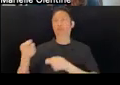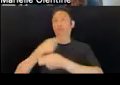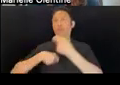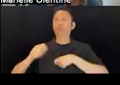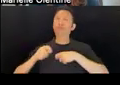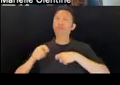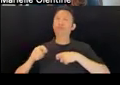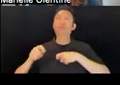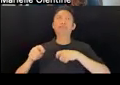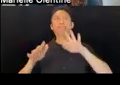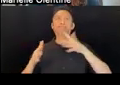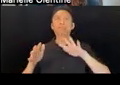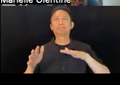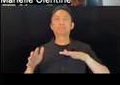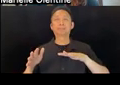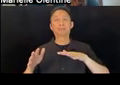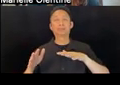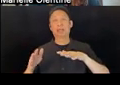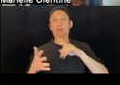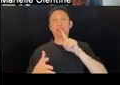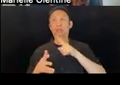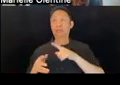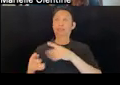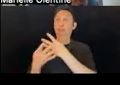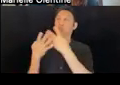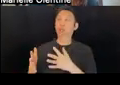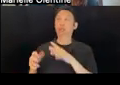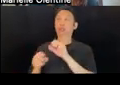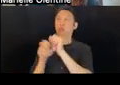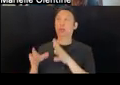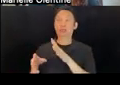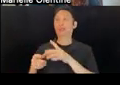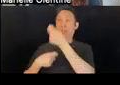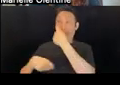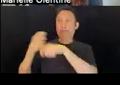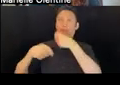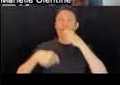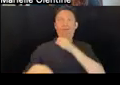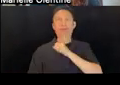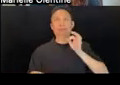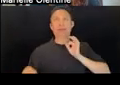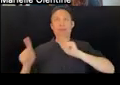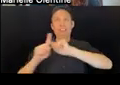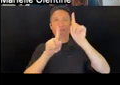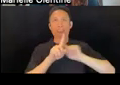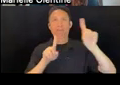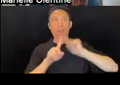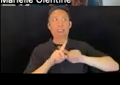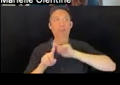that she is watching two films at the same time, one on the computer and one on her laptop and I'm not